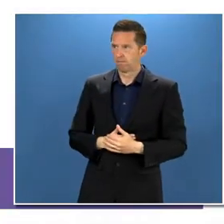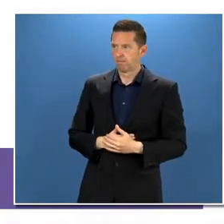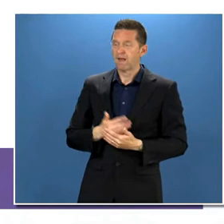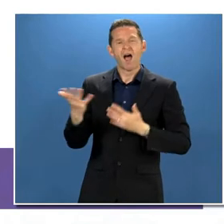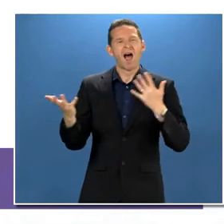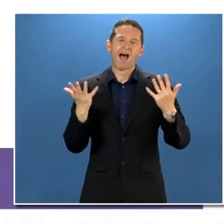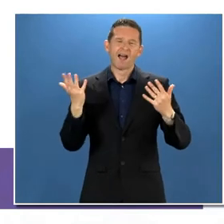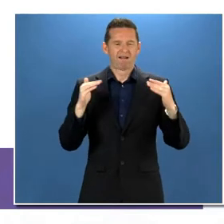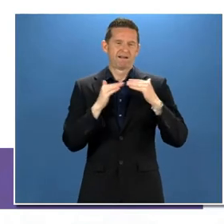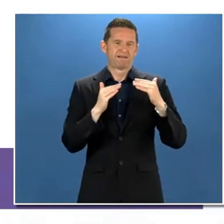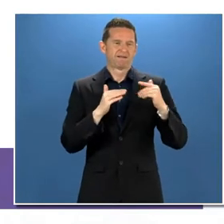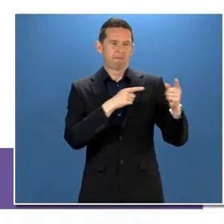They chose me and I chose them.